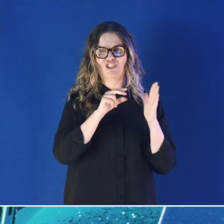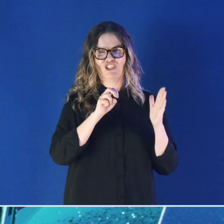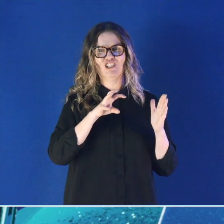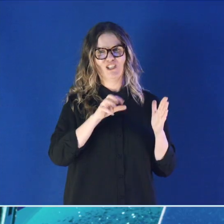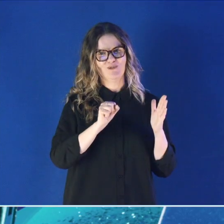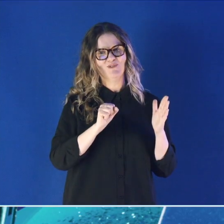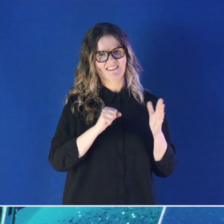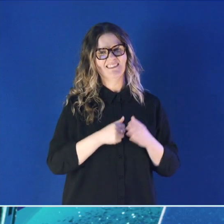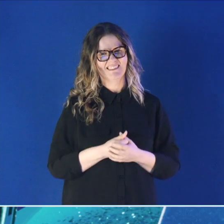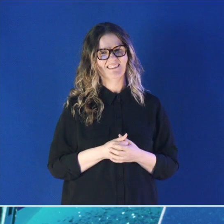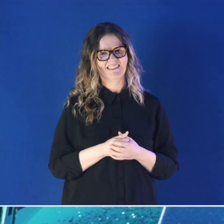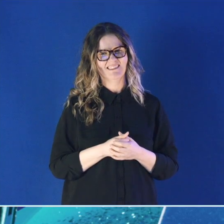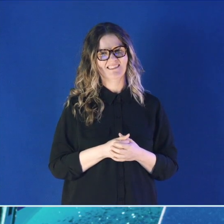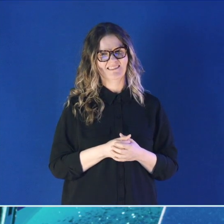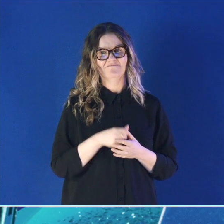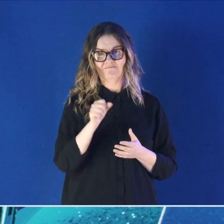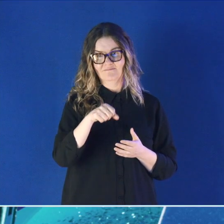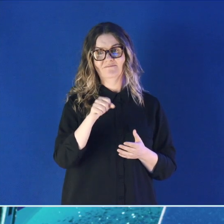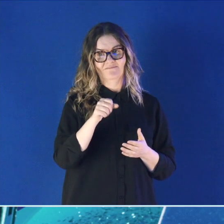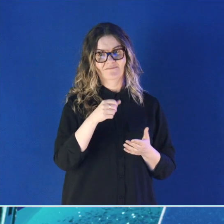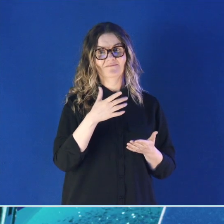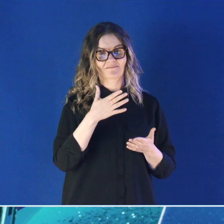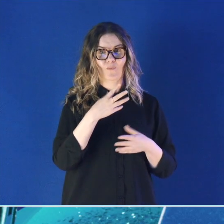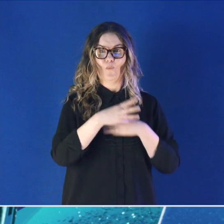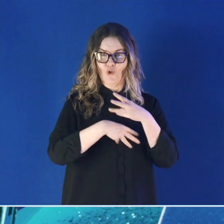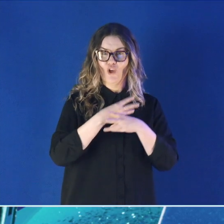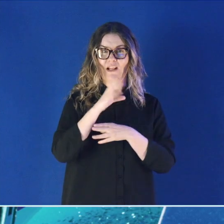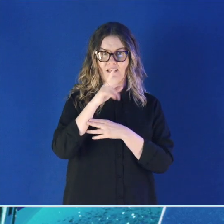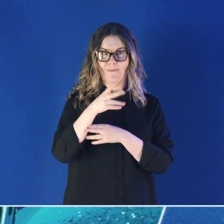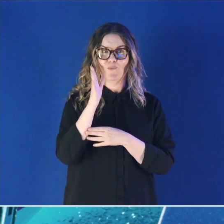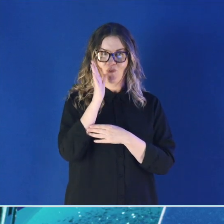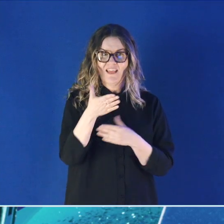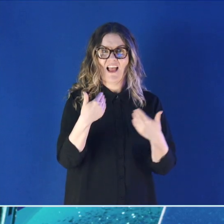For those that are not familiar, the global television audience